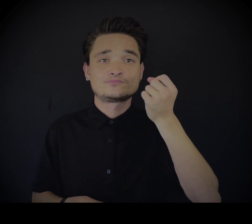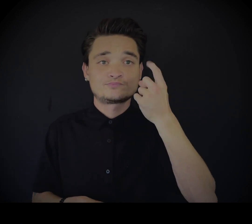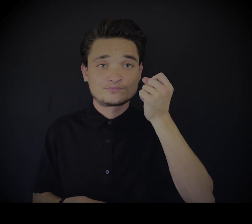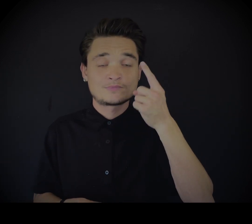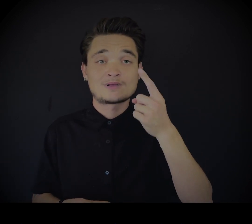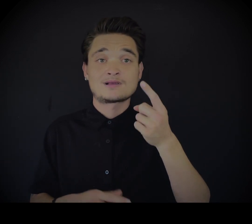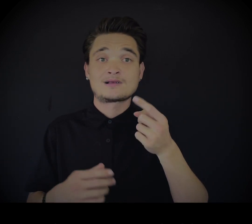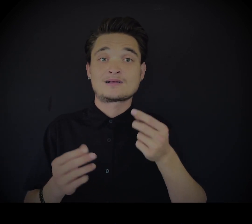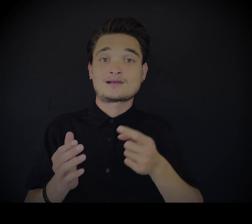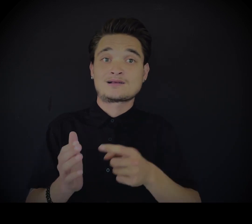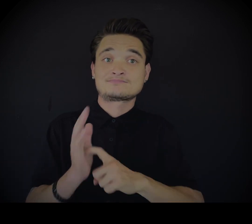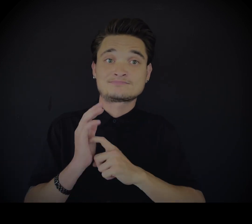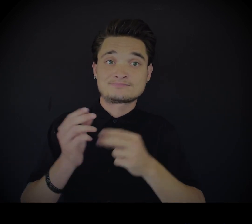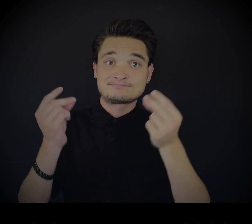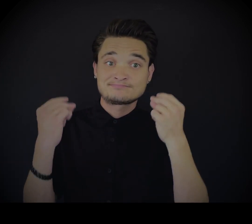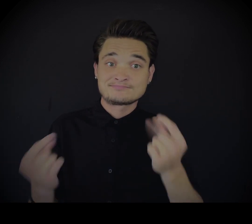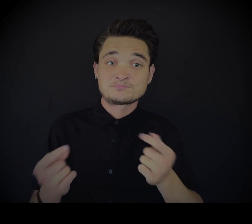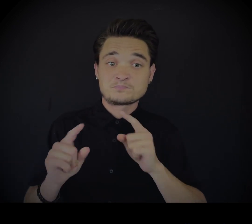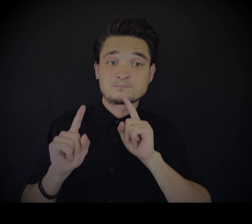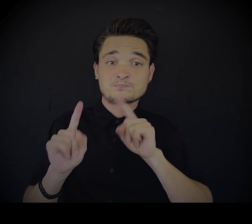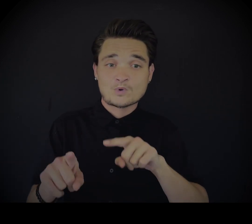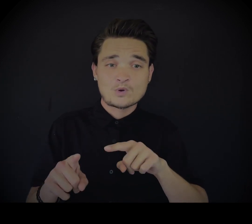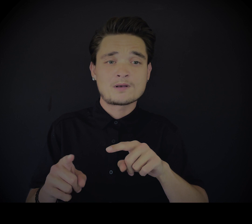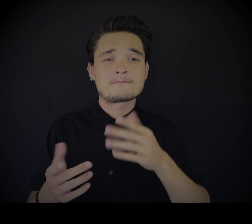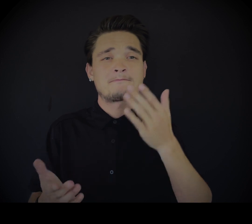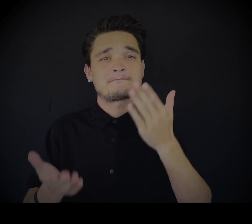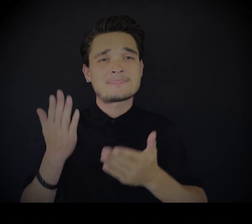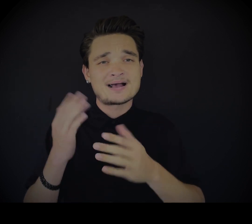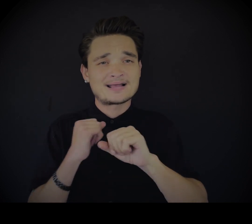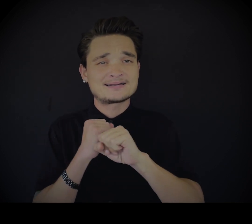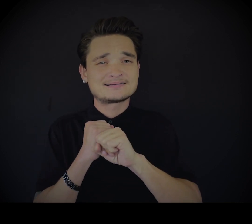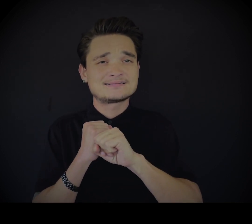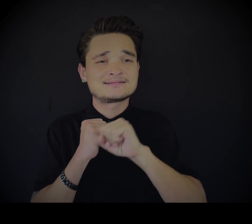Immediate reporting may be delayed to take the necessary steps to call 9-1-1,